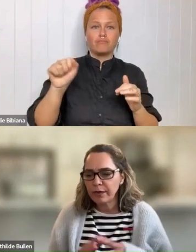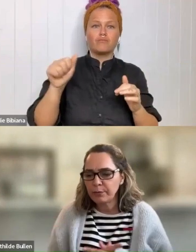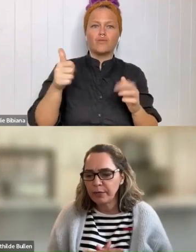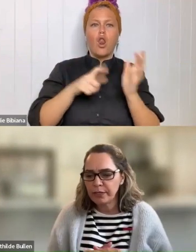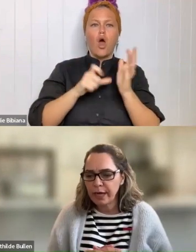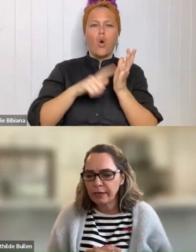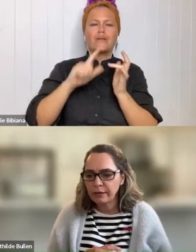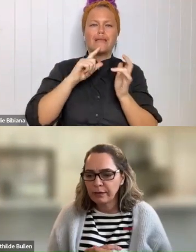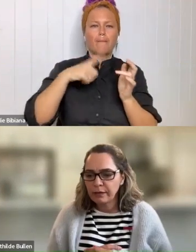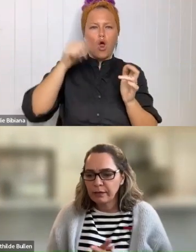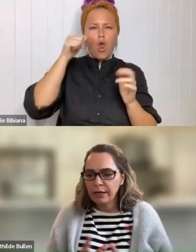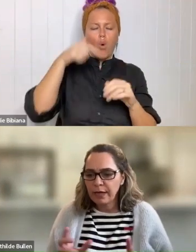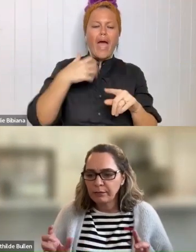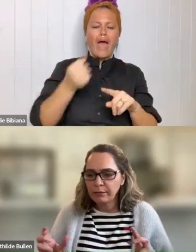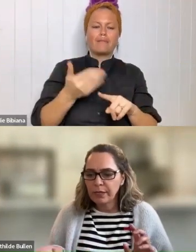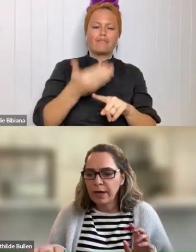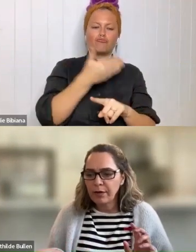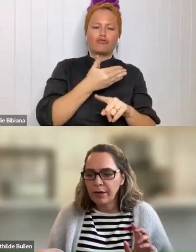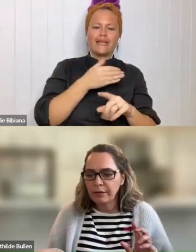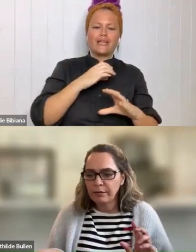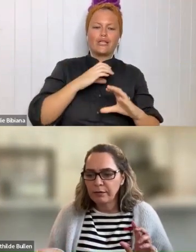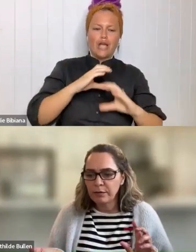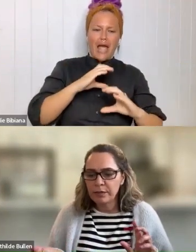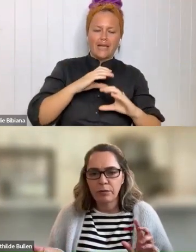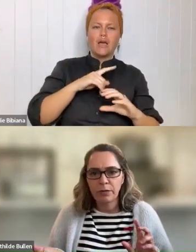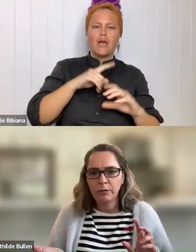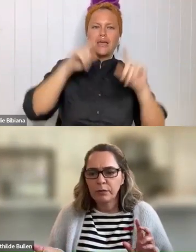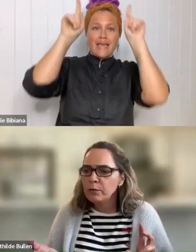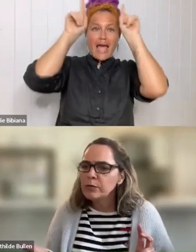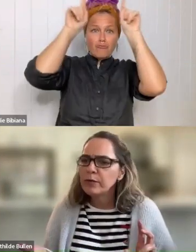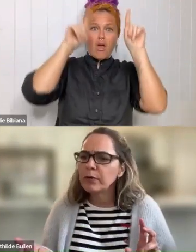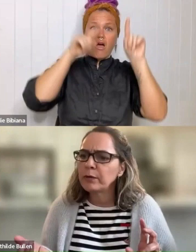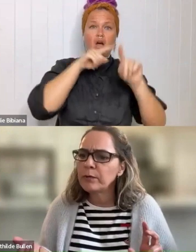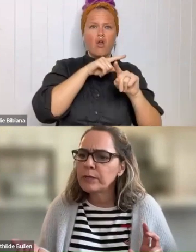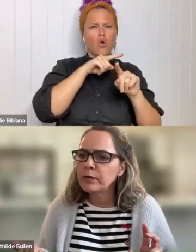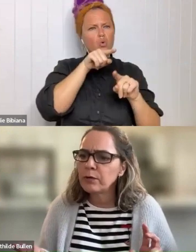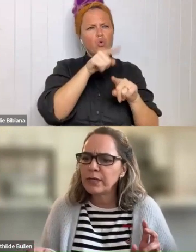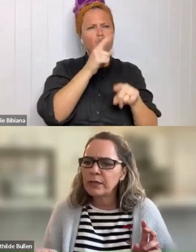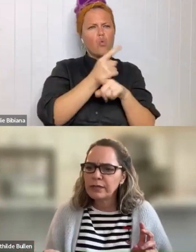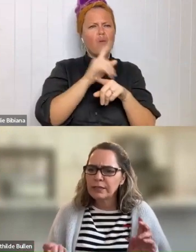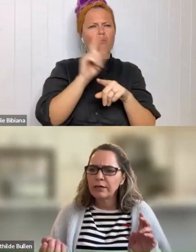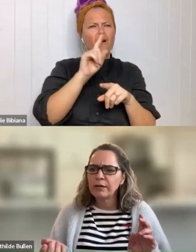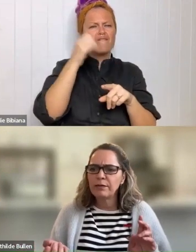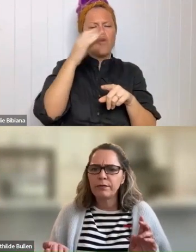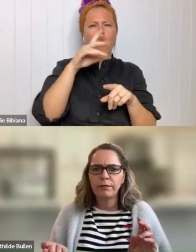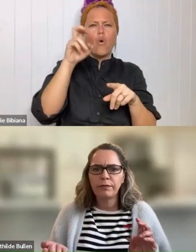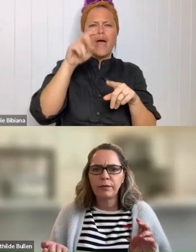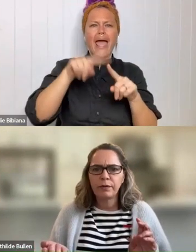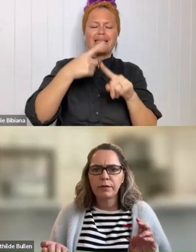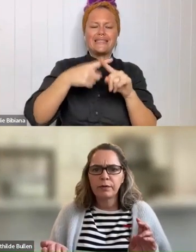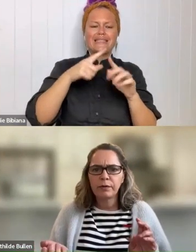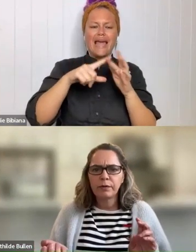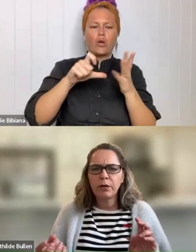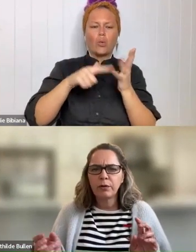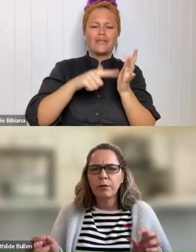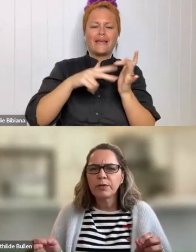of had a pre chat, Caroline was talking you were talking about what's it called the executive? Know, what